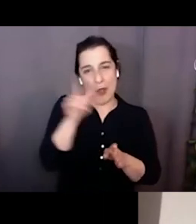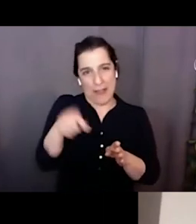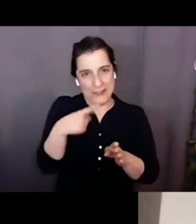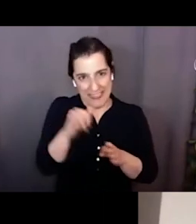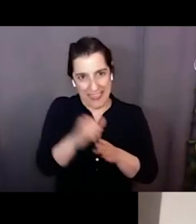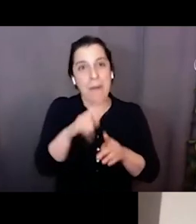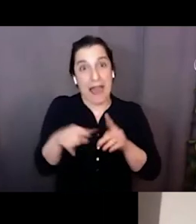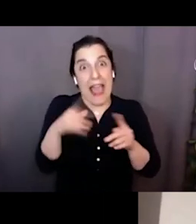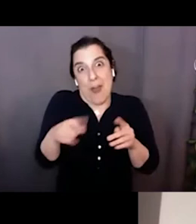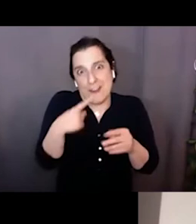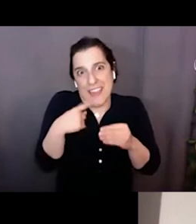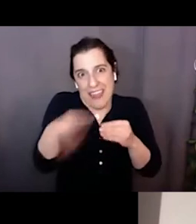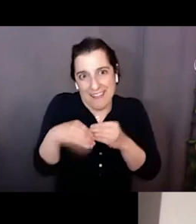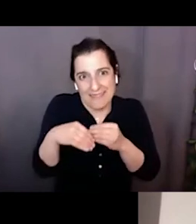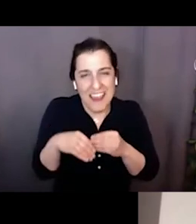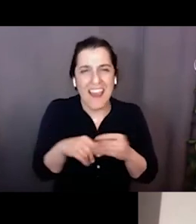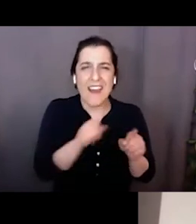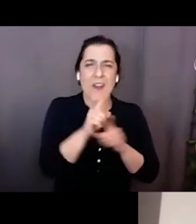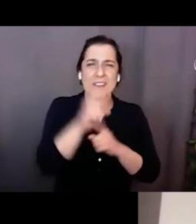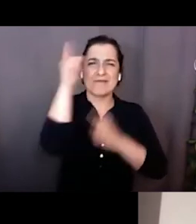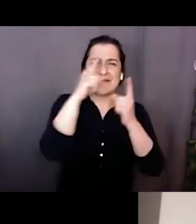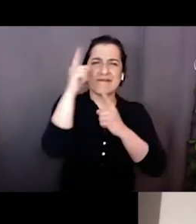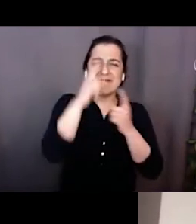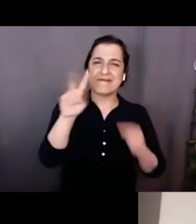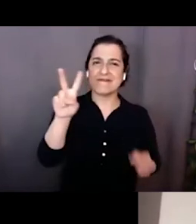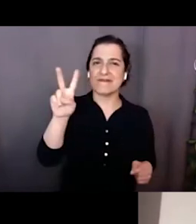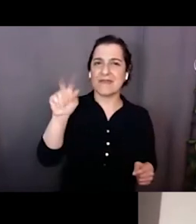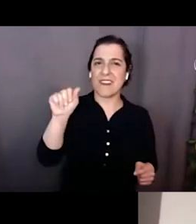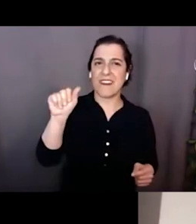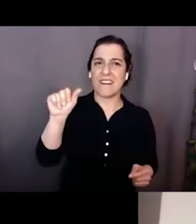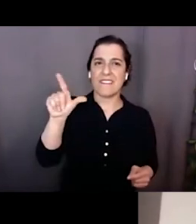keep for our personal life and professional life and the values that I hold